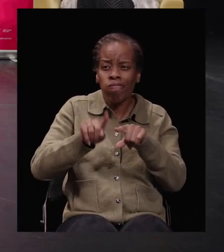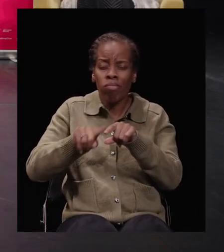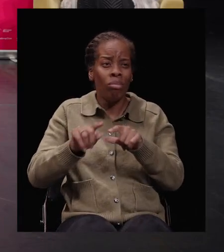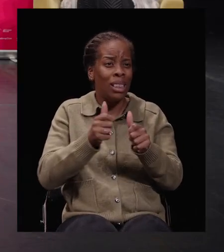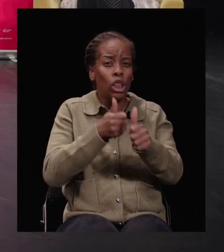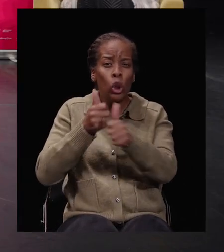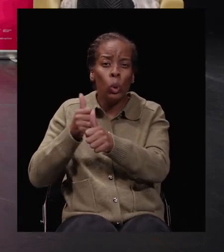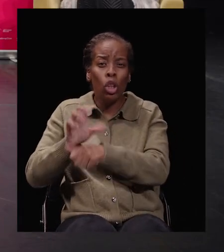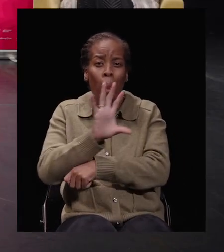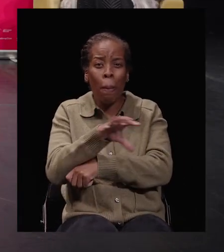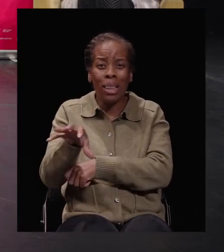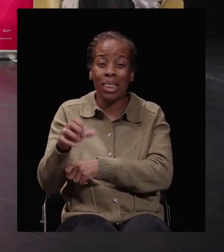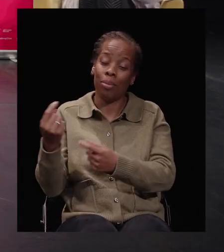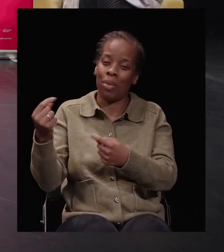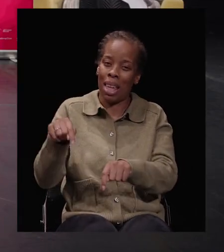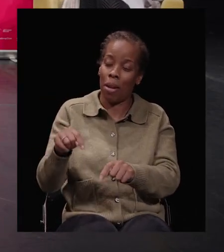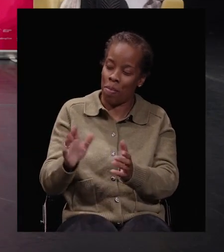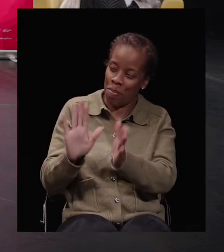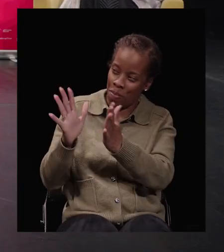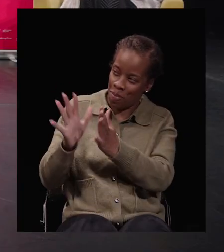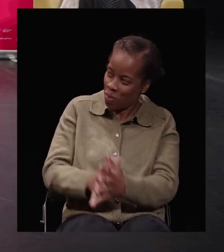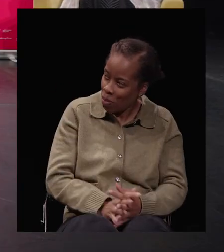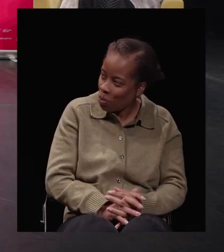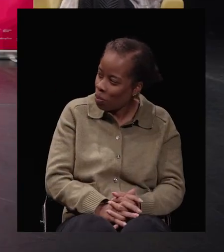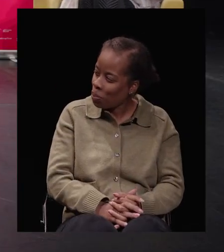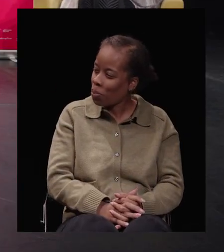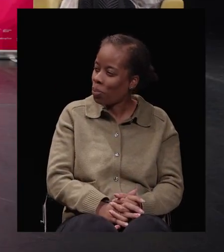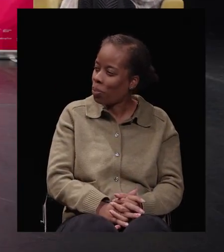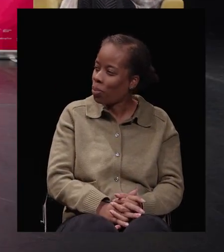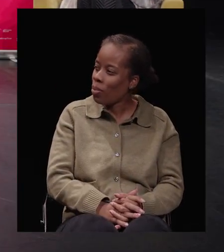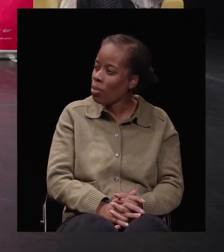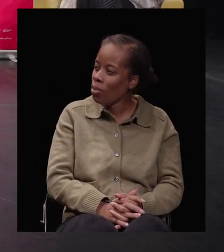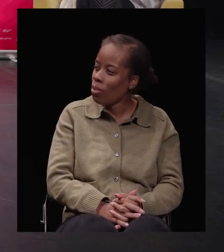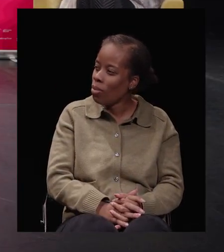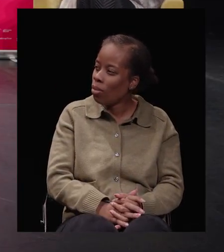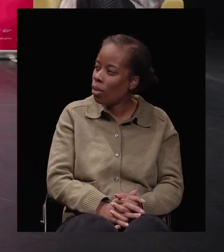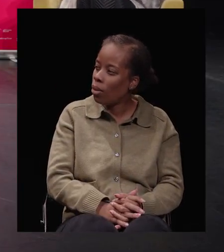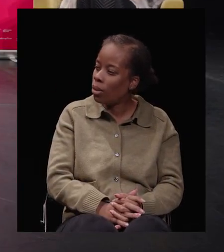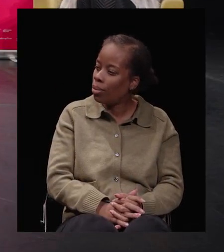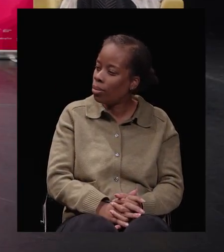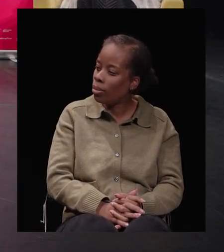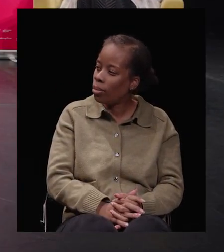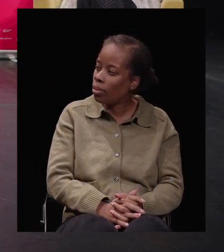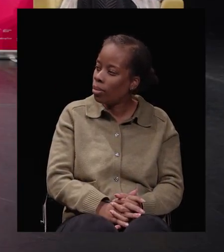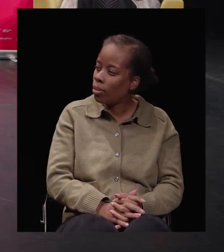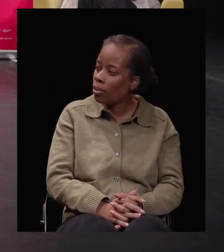Let's make them feel welcome with a warm. (audience applauding) Right then, right then, people,